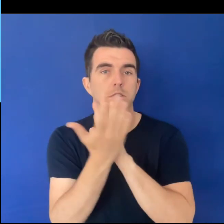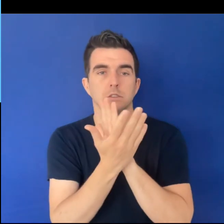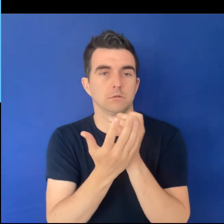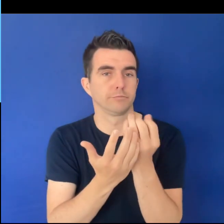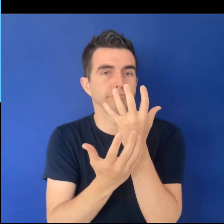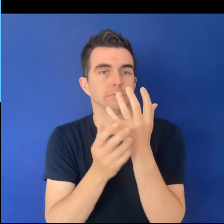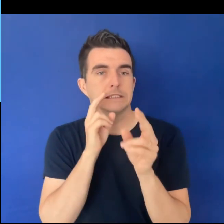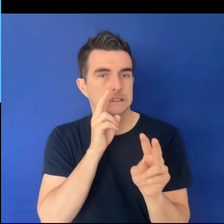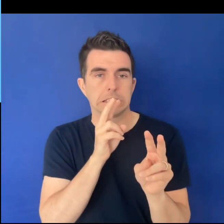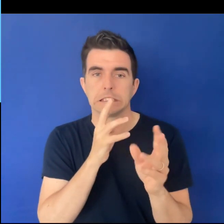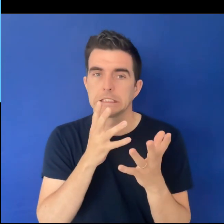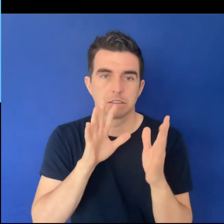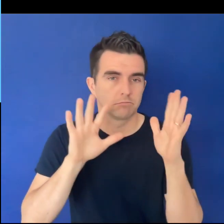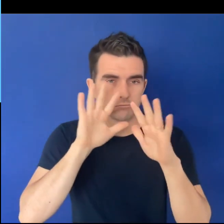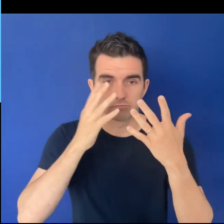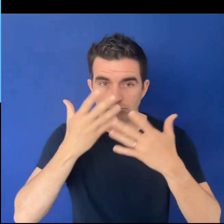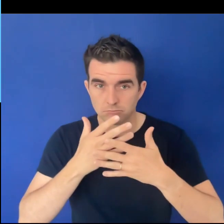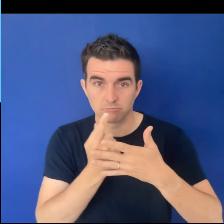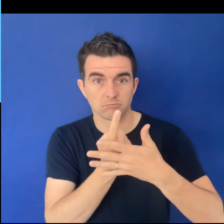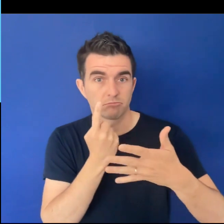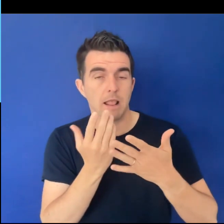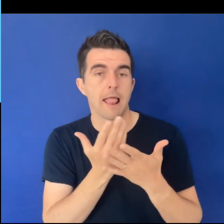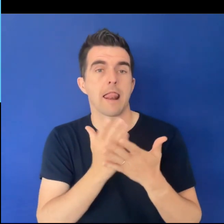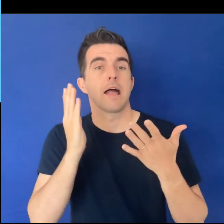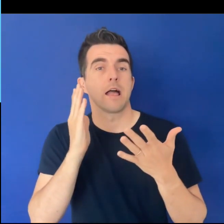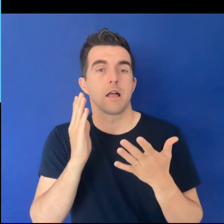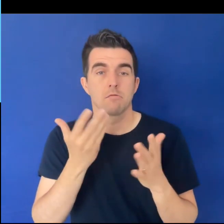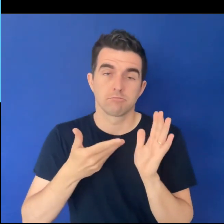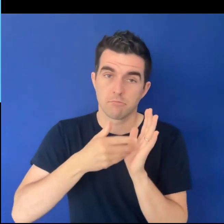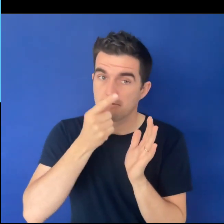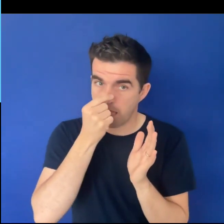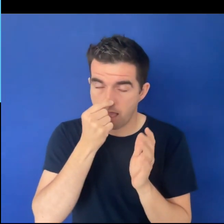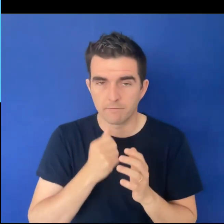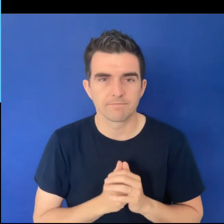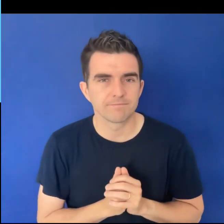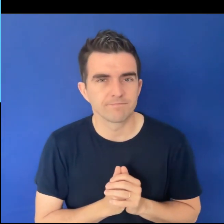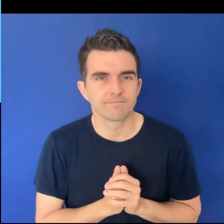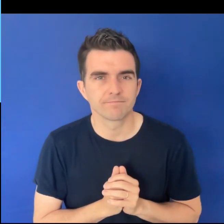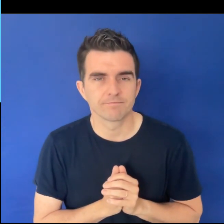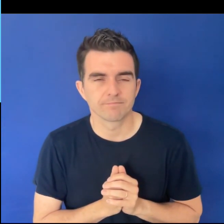Additionally, you can darken the background so that the contrast can be even more visible.